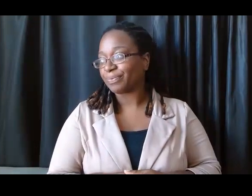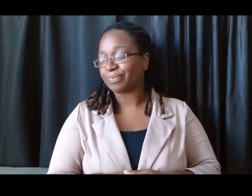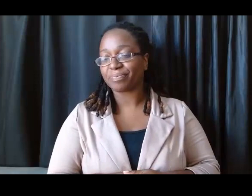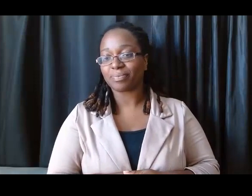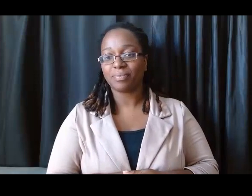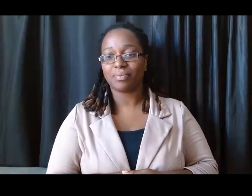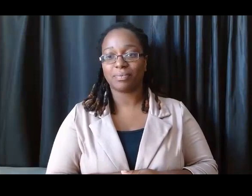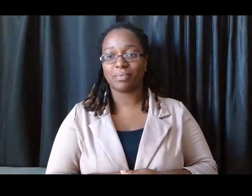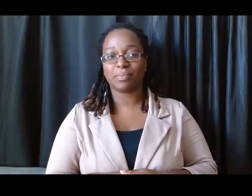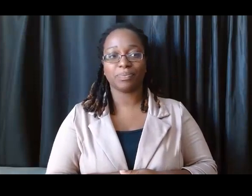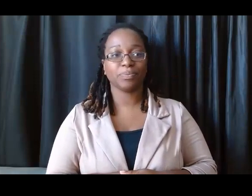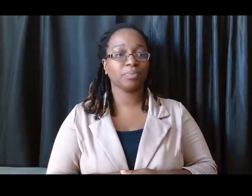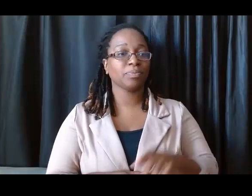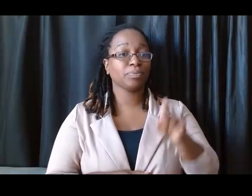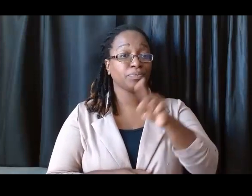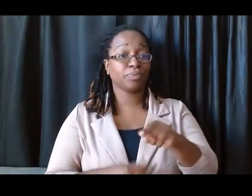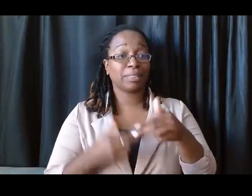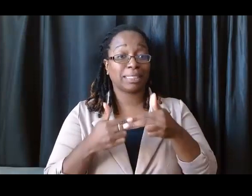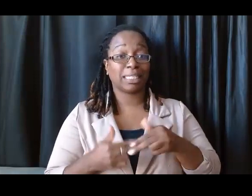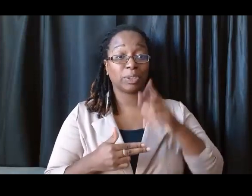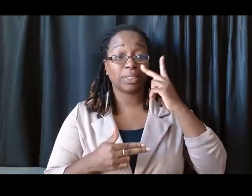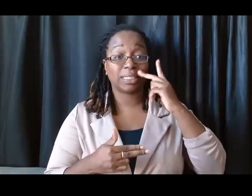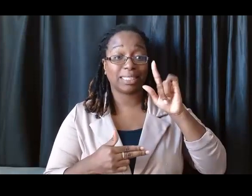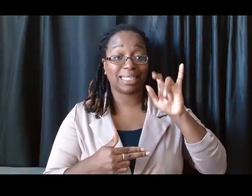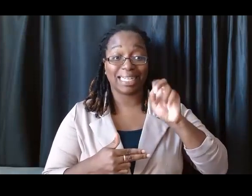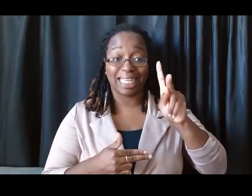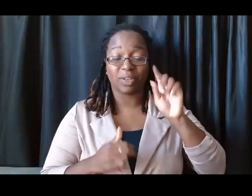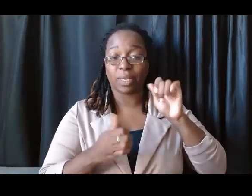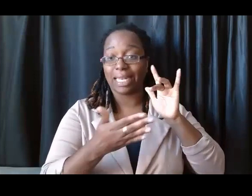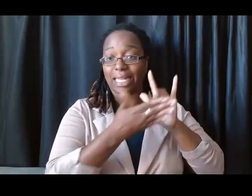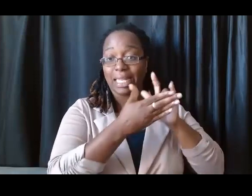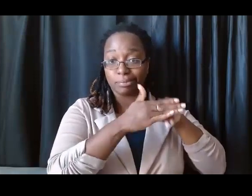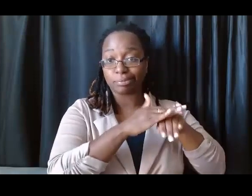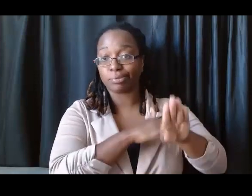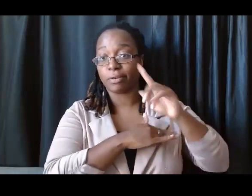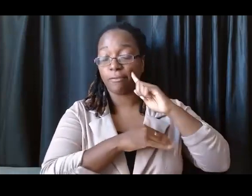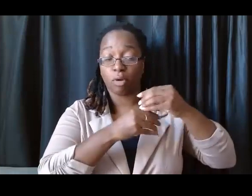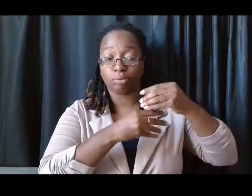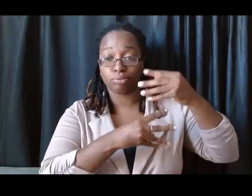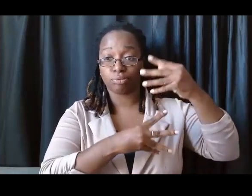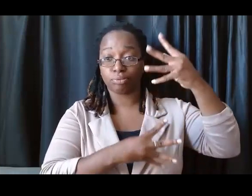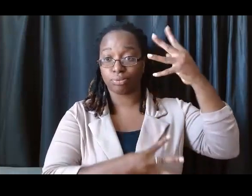So on the slide, there's a link to the national directory of SILs and you will have that